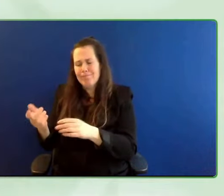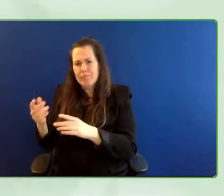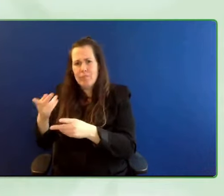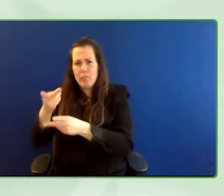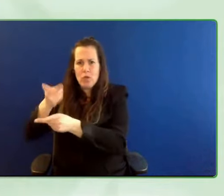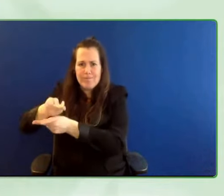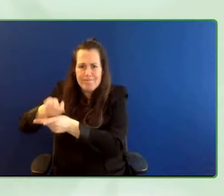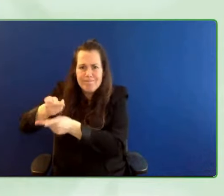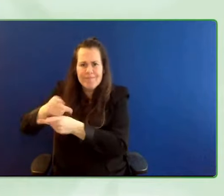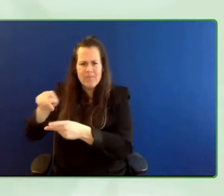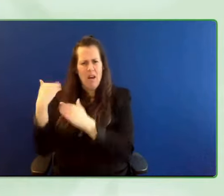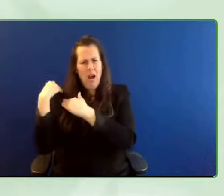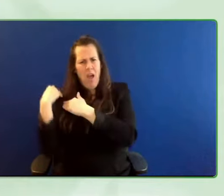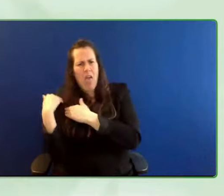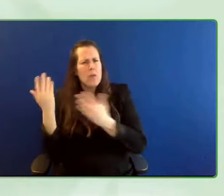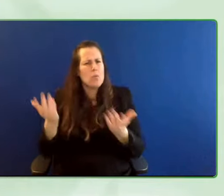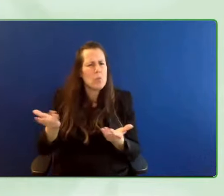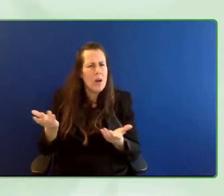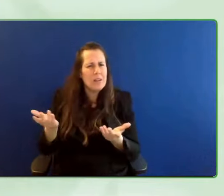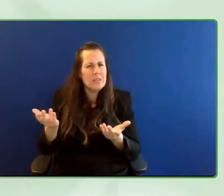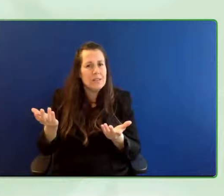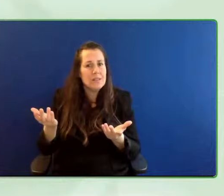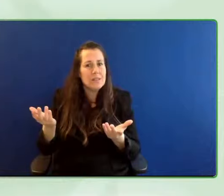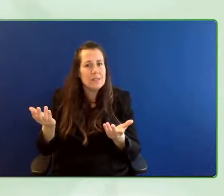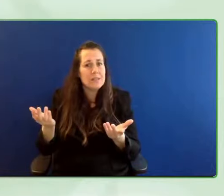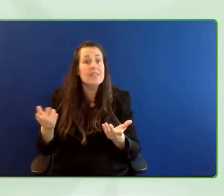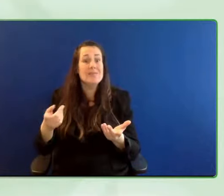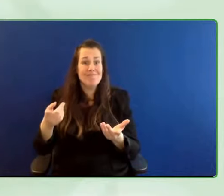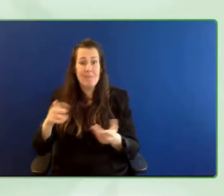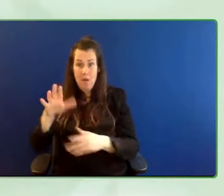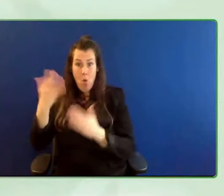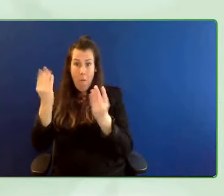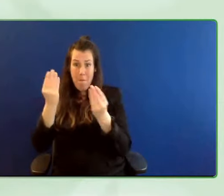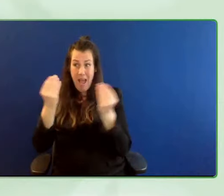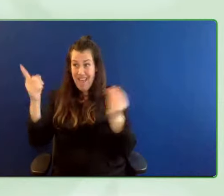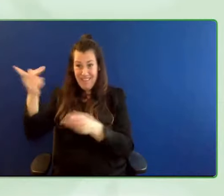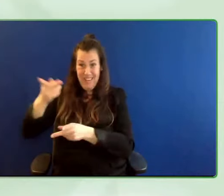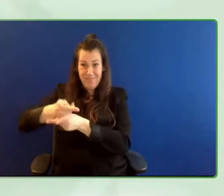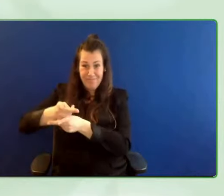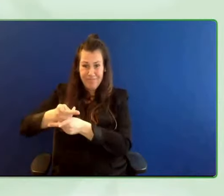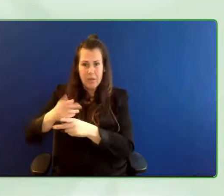All of the solutions we think about, we have to consider that it is a job for all of us to do.